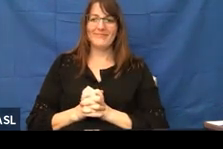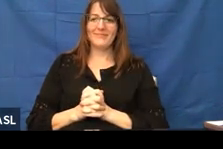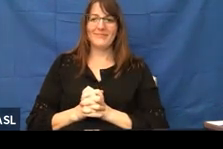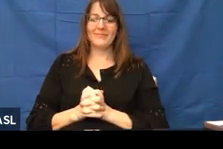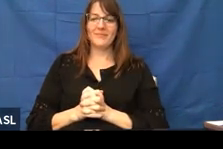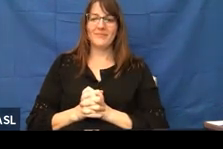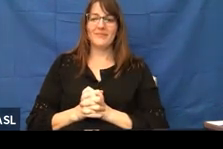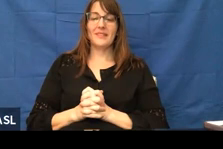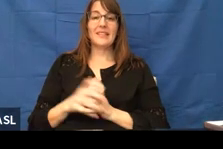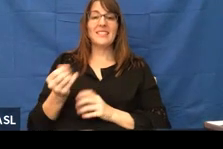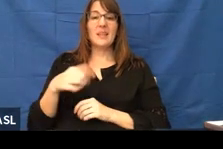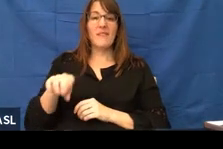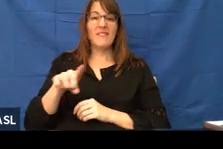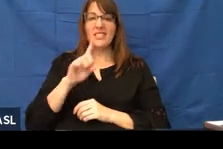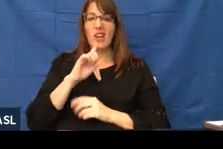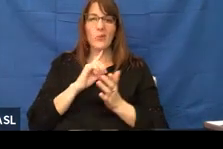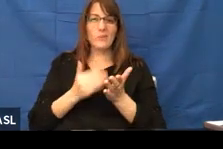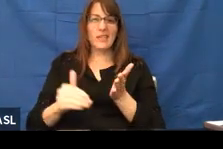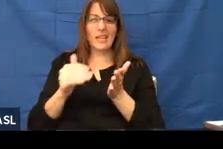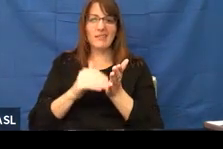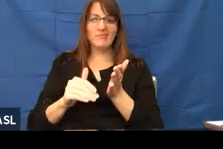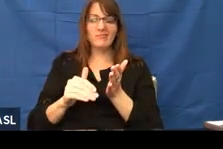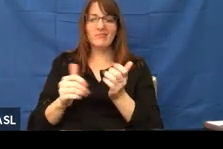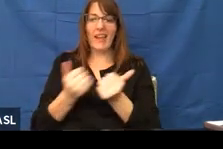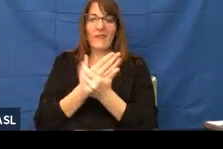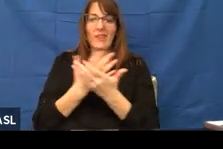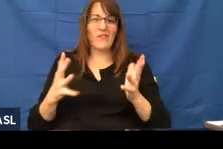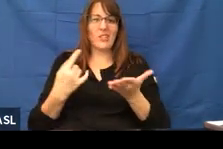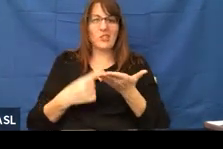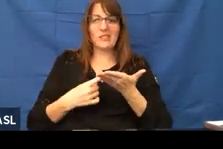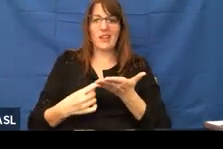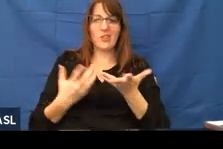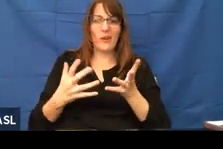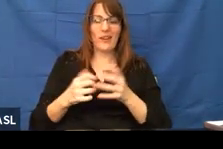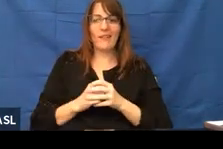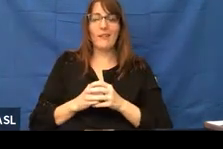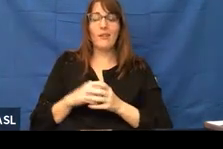Allison Frenzel : So, some of this is just repeating what we've talked about a little bit um routines are everything